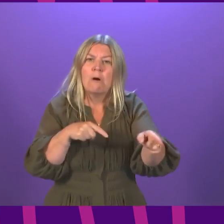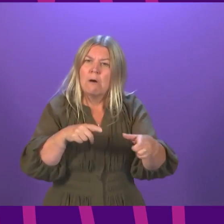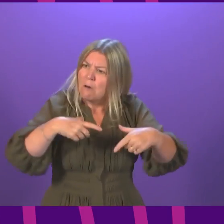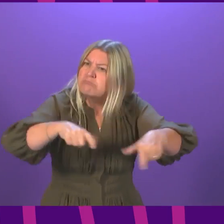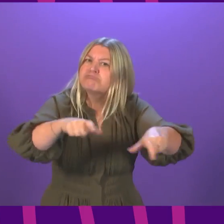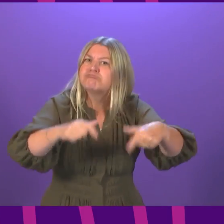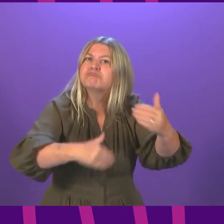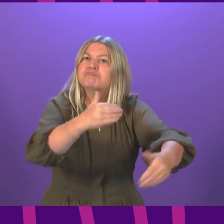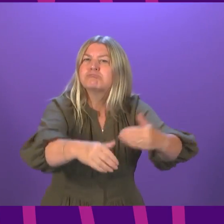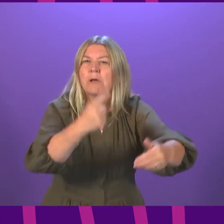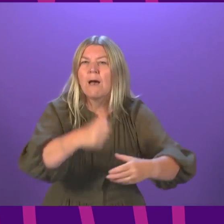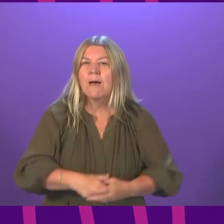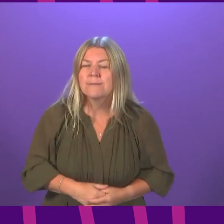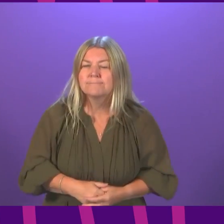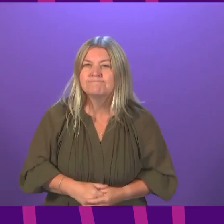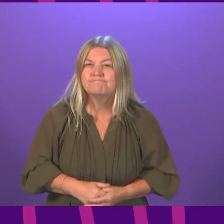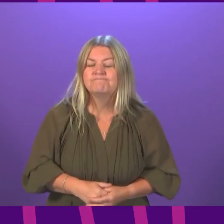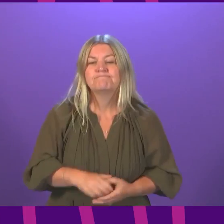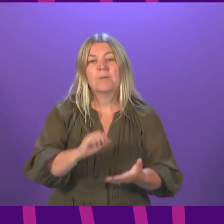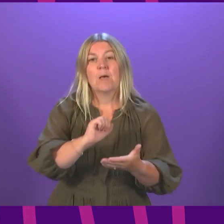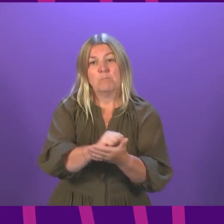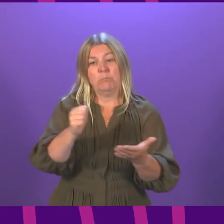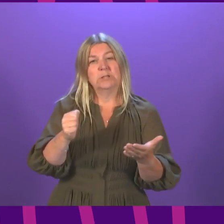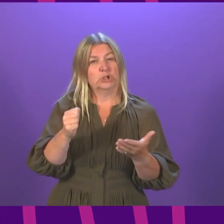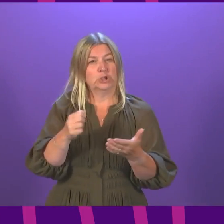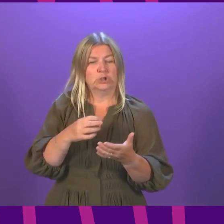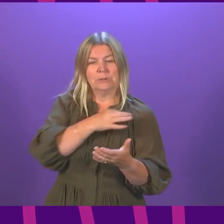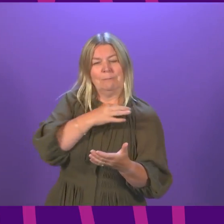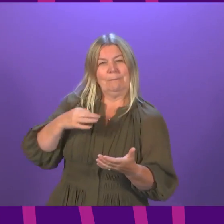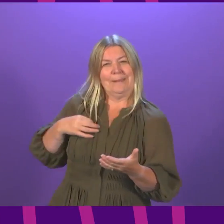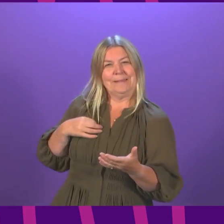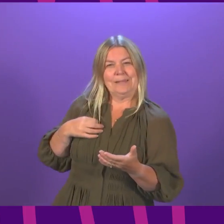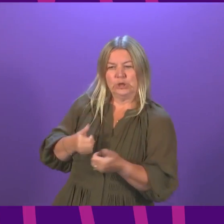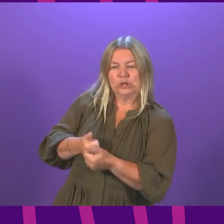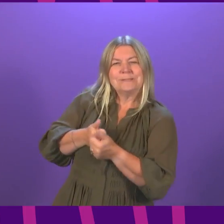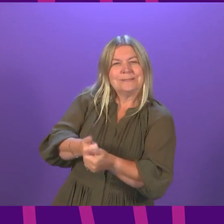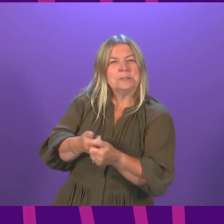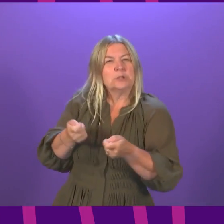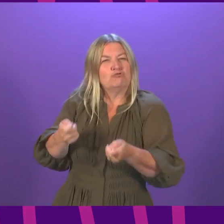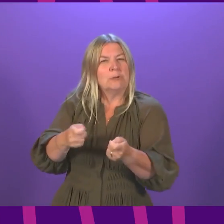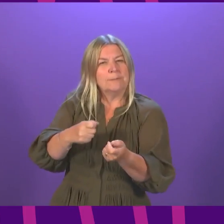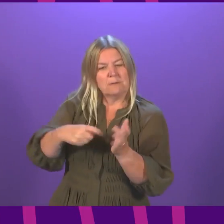We published the medication assisted treatment standards at the end of May. Those standards